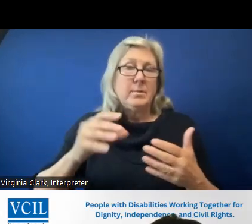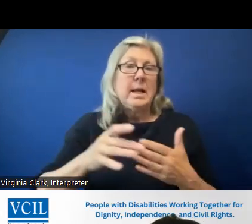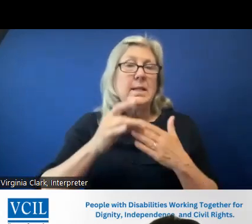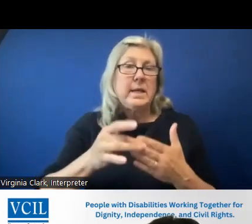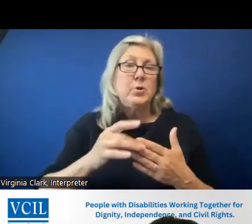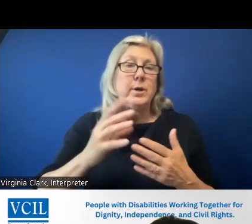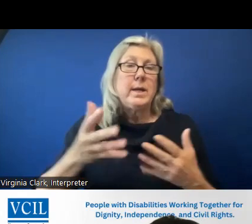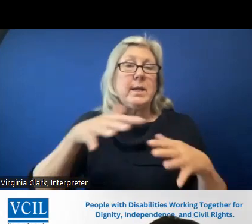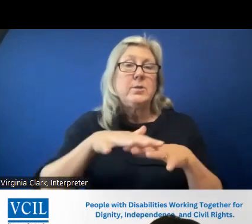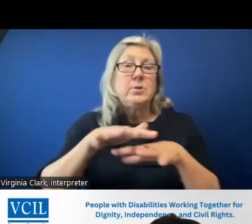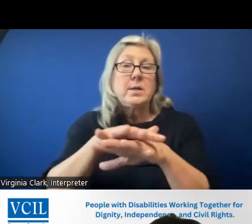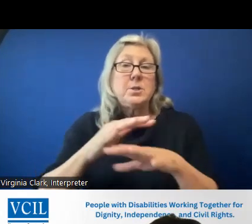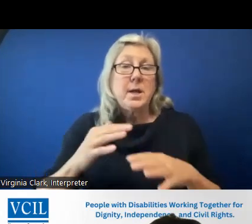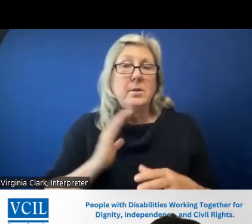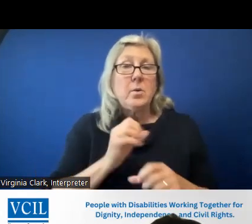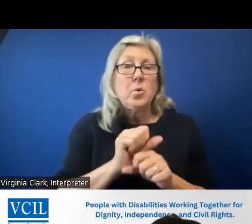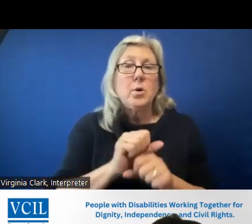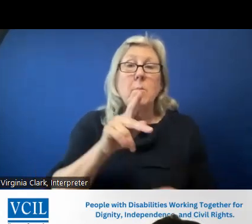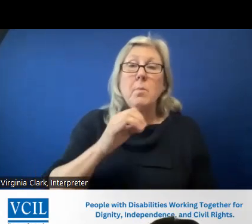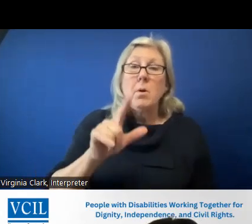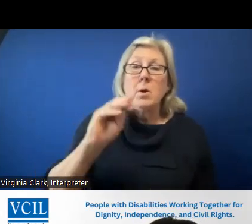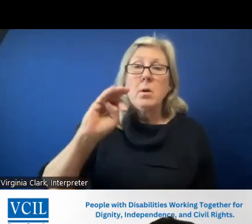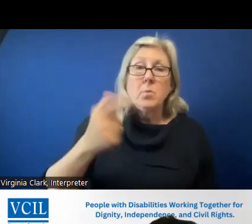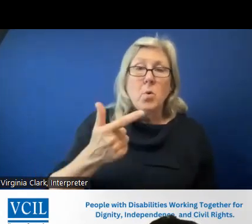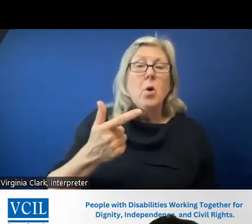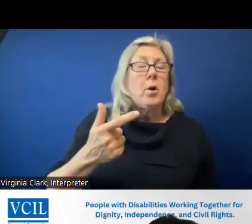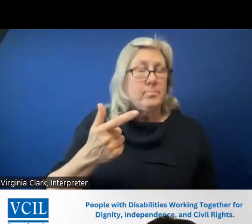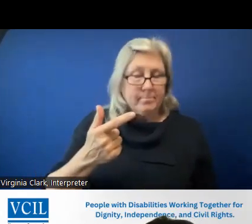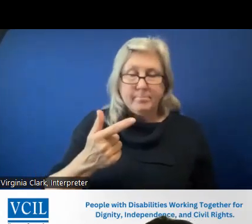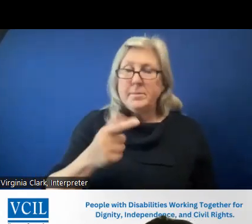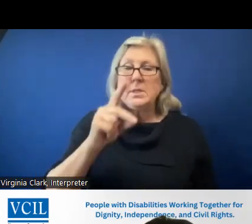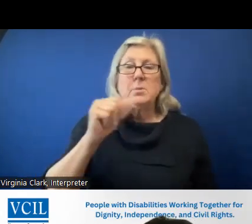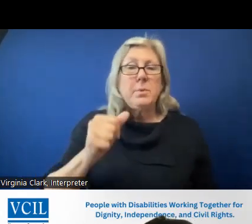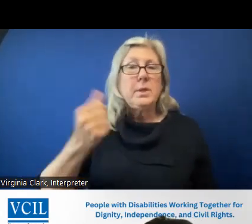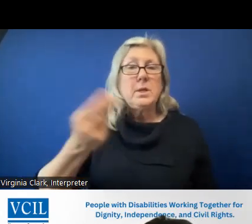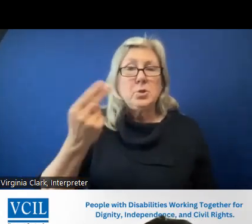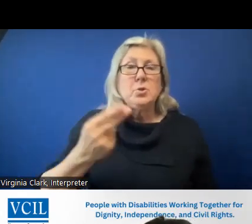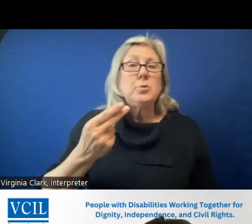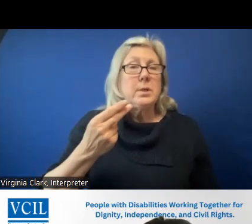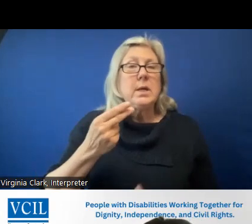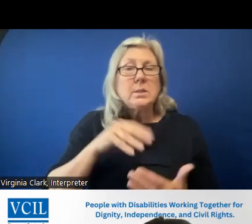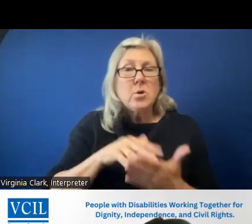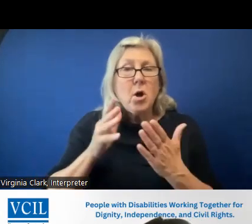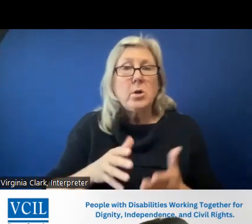Longmore, leading history scholar, Sue Williams, co founder of VCIL and fierce advocate for